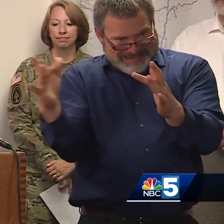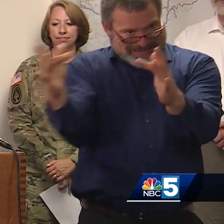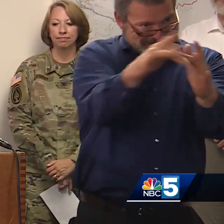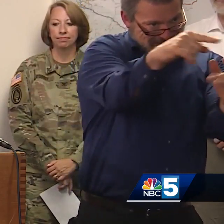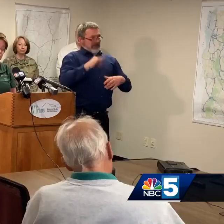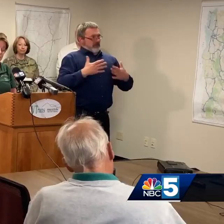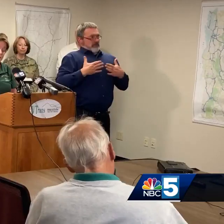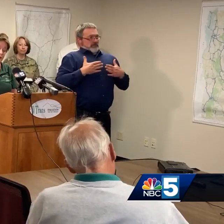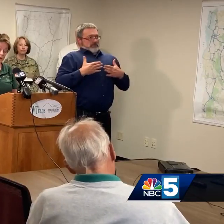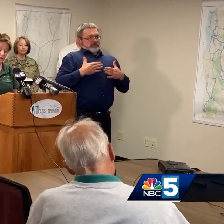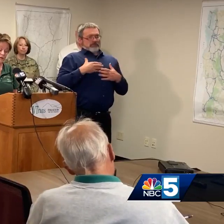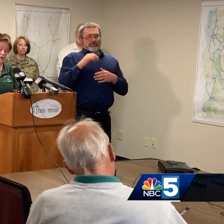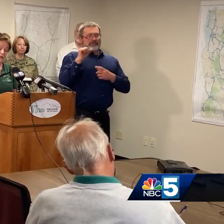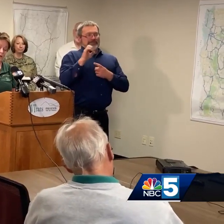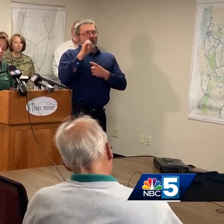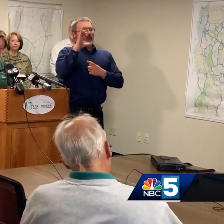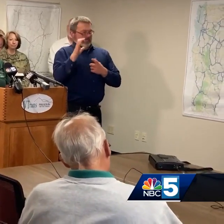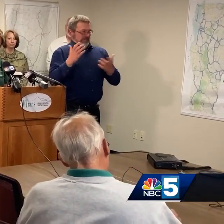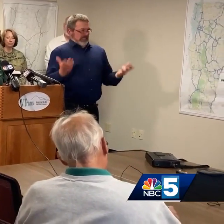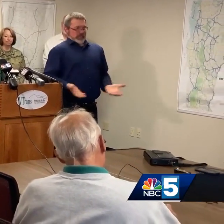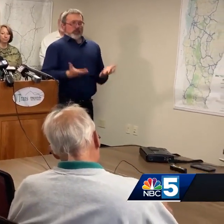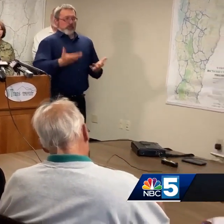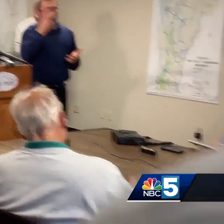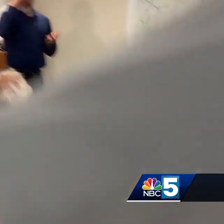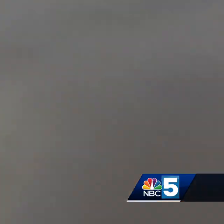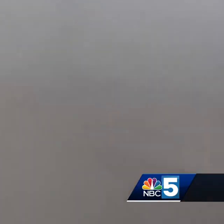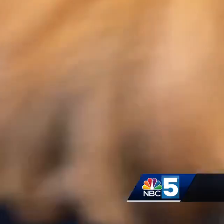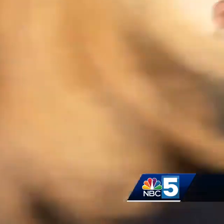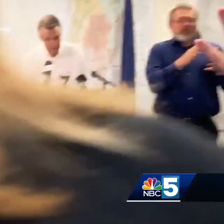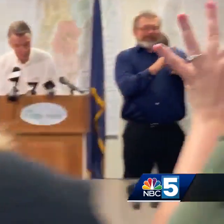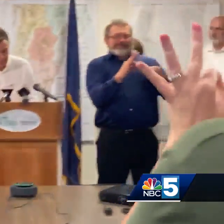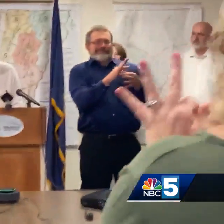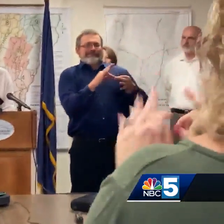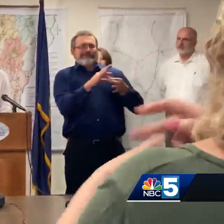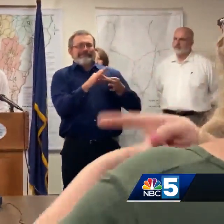RECEIVING HELP FROM FEMA. IF YOUR COMMUNITY IS IN NEED, WE WANT TO HEAR FROM YOU.